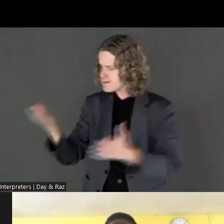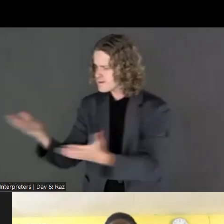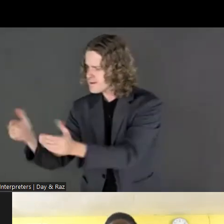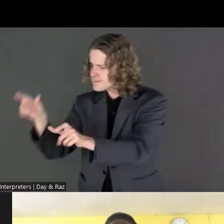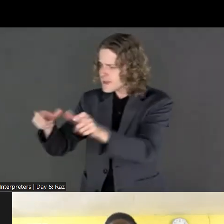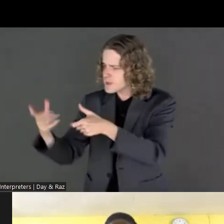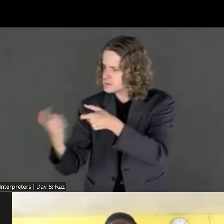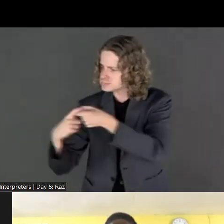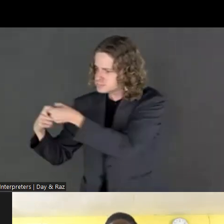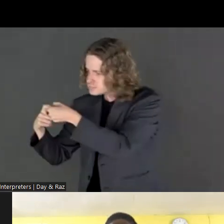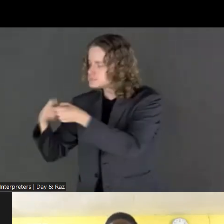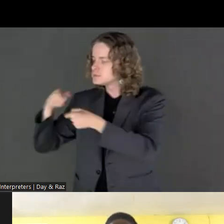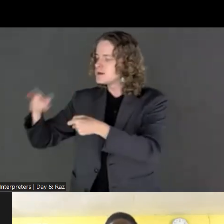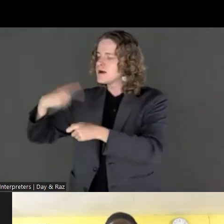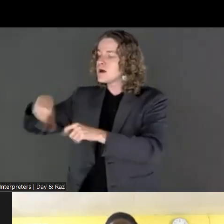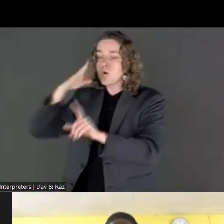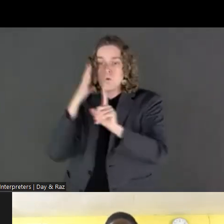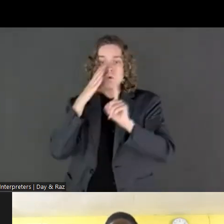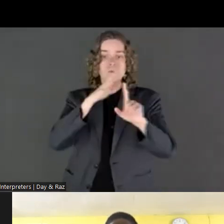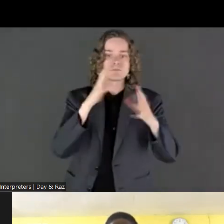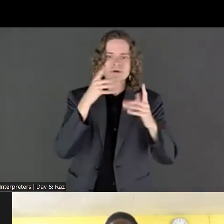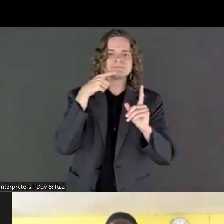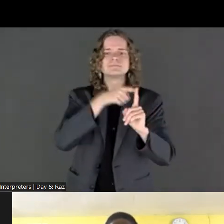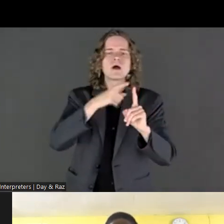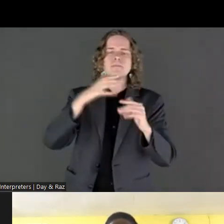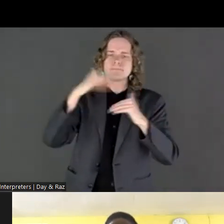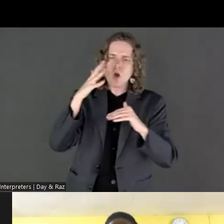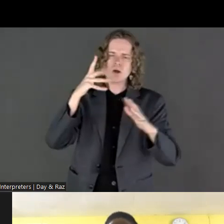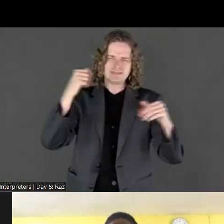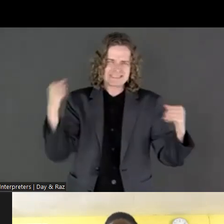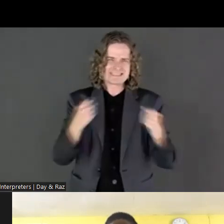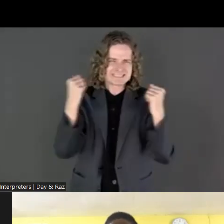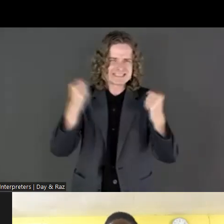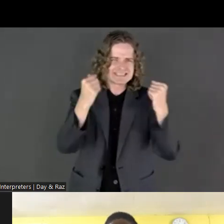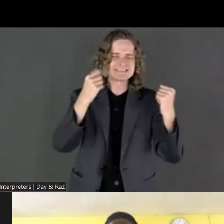disaster affected populations. This requires intentional action to change social norms,